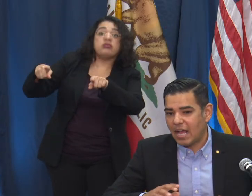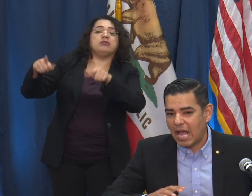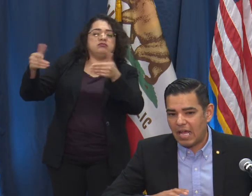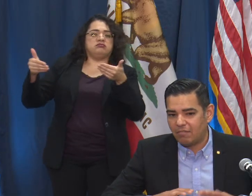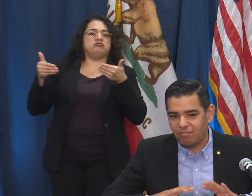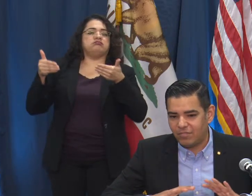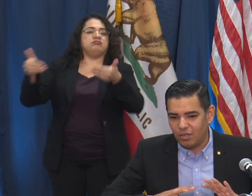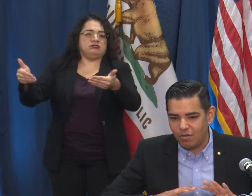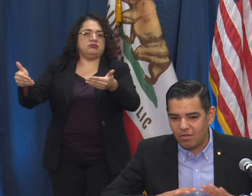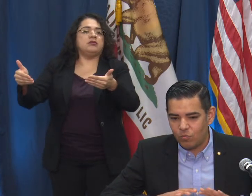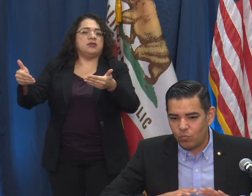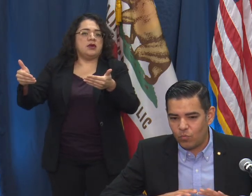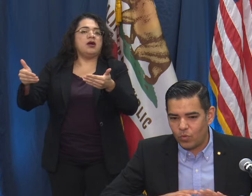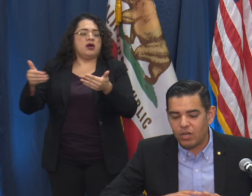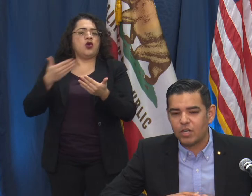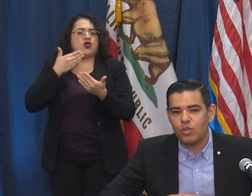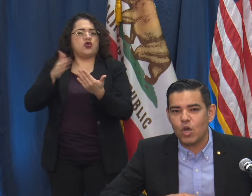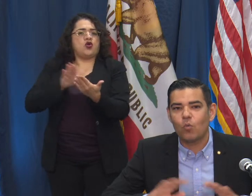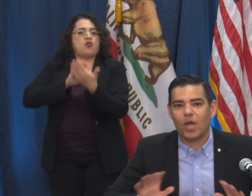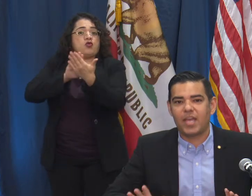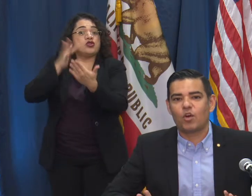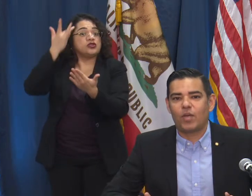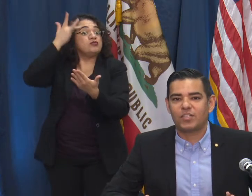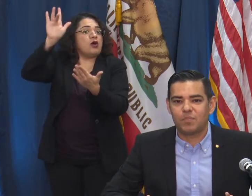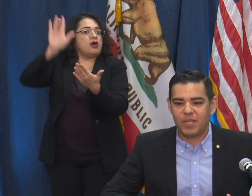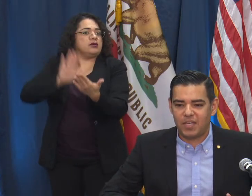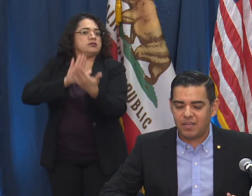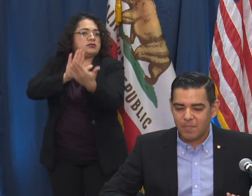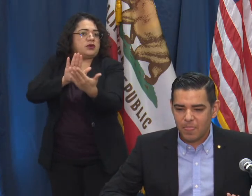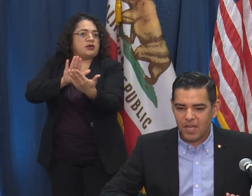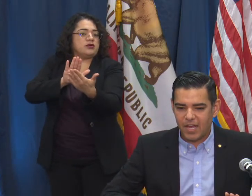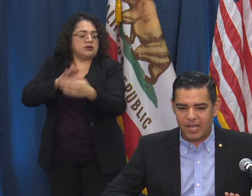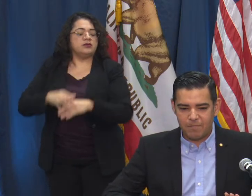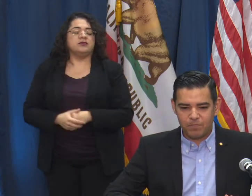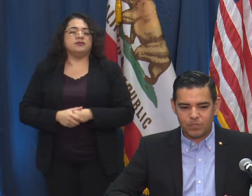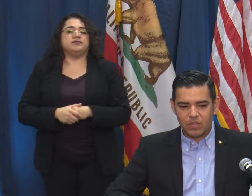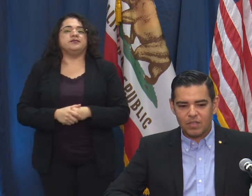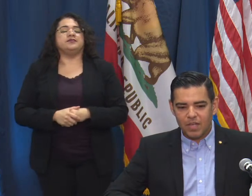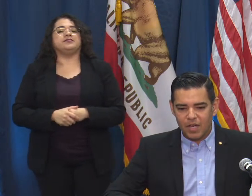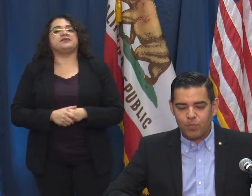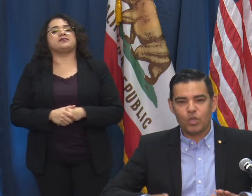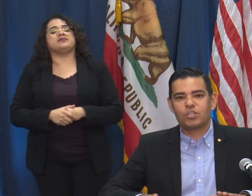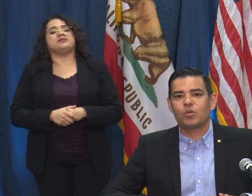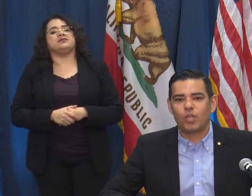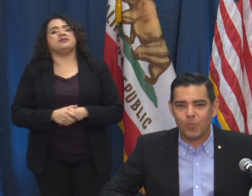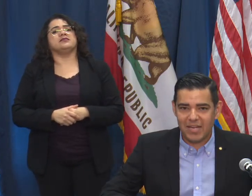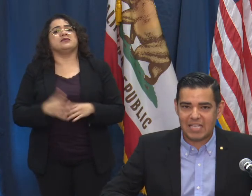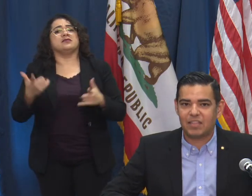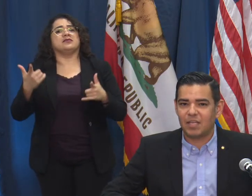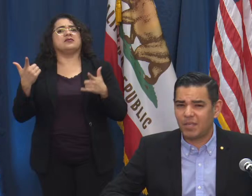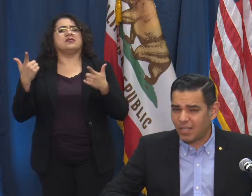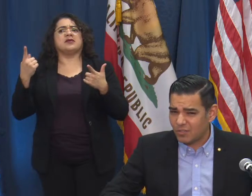you know we are in no way going to be pushed to reopen anything because of